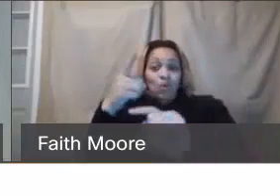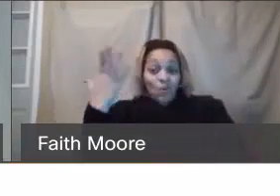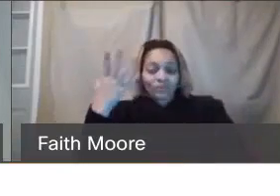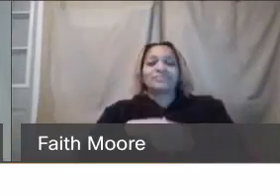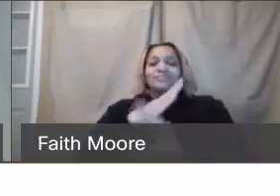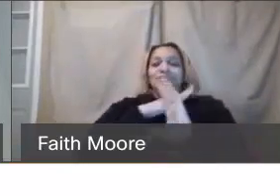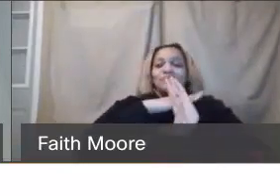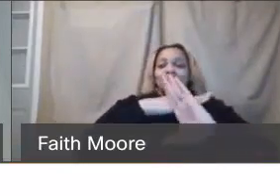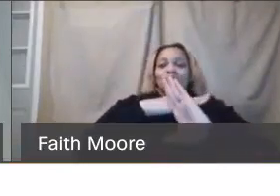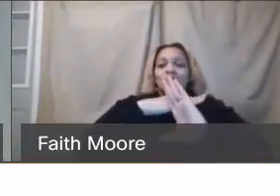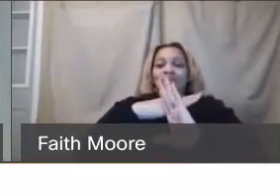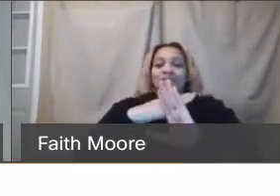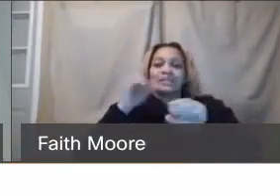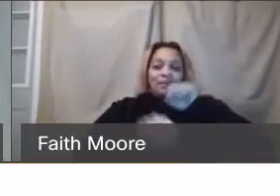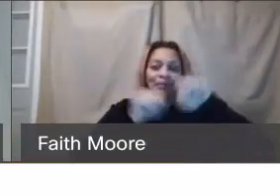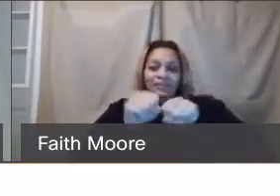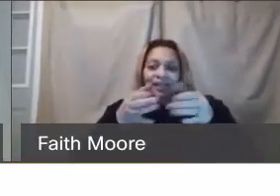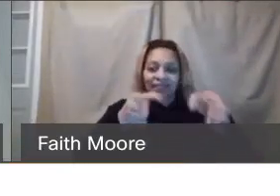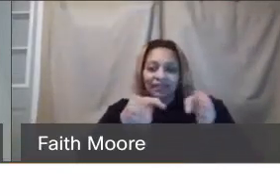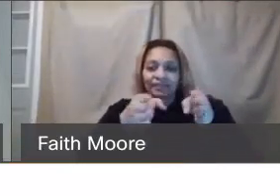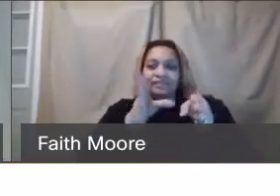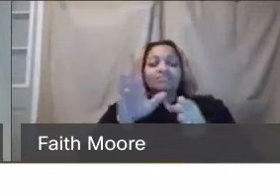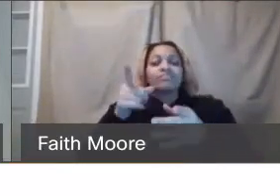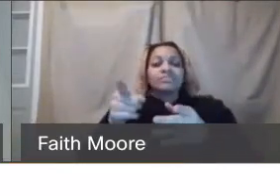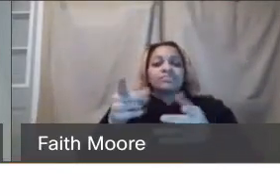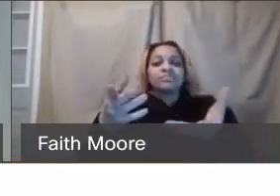Lane, it's a principal, 14 street.